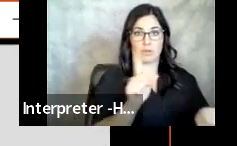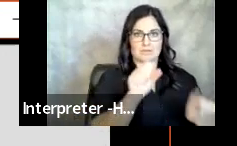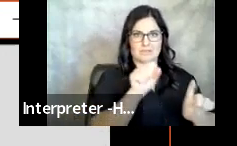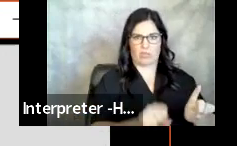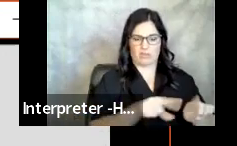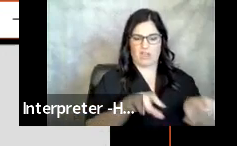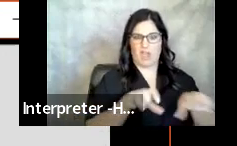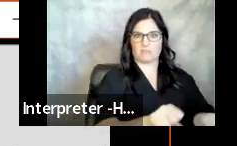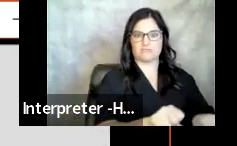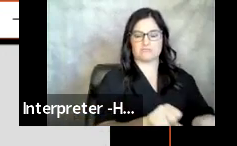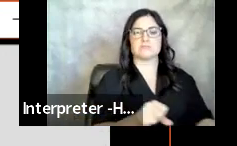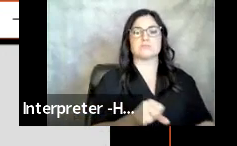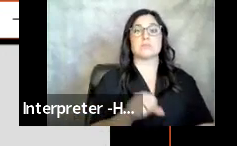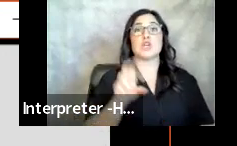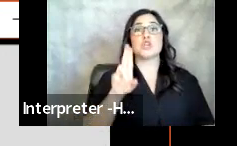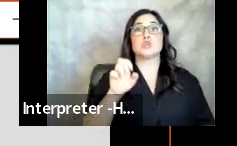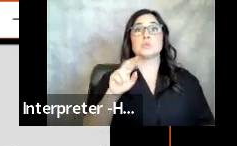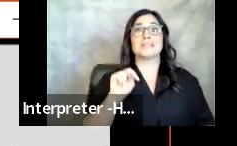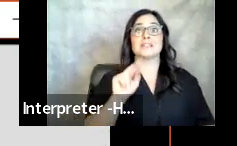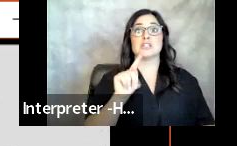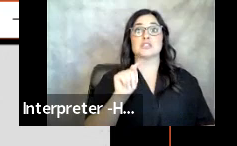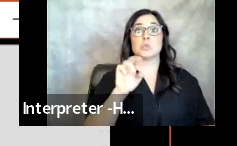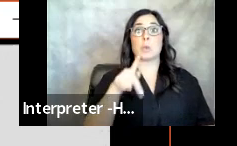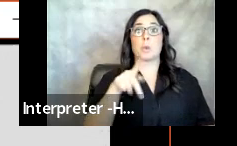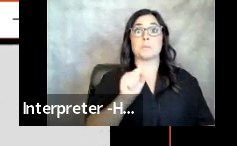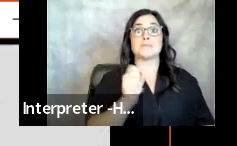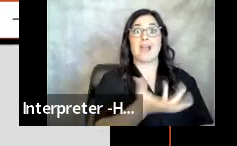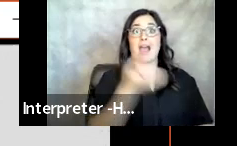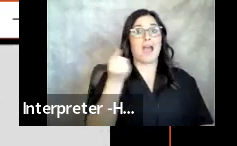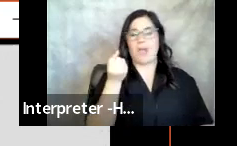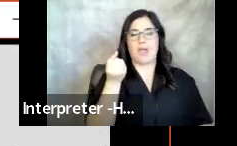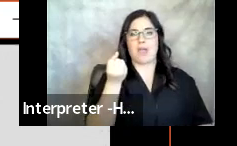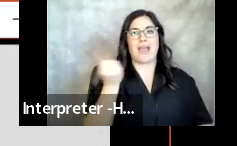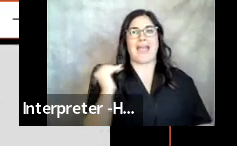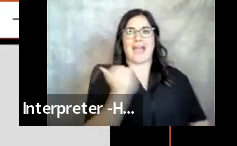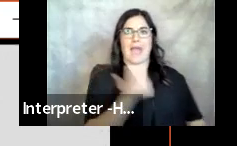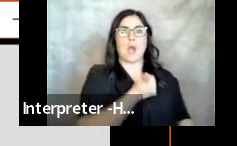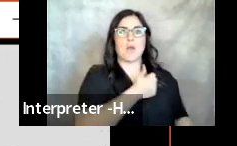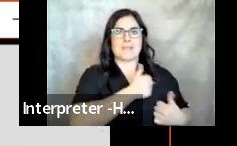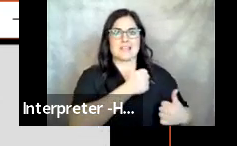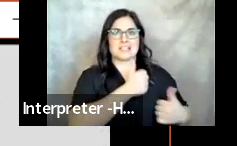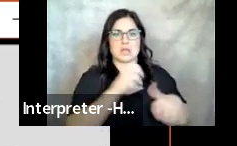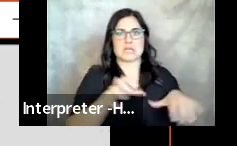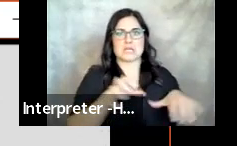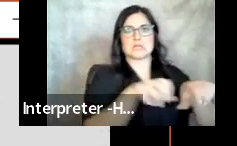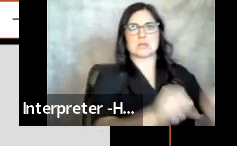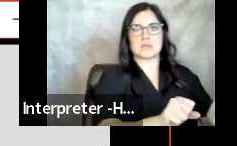Union troops. We're going to have the military. Help protect the rights of black.